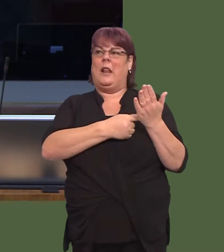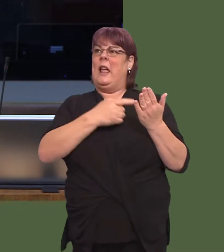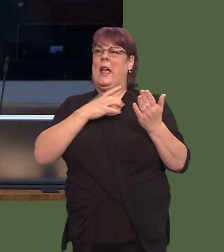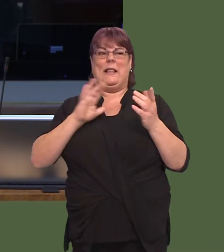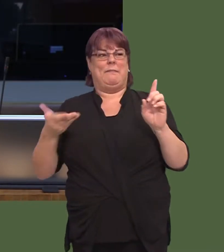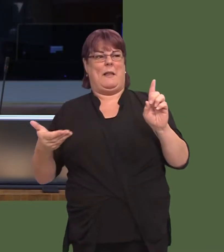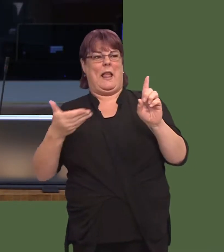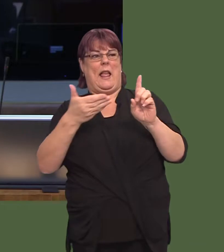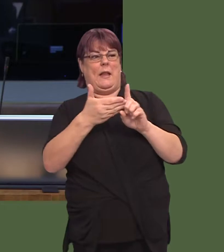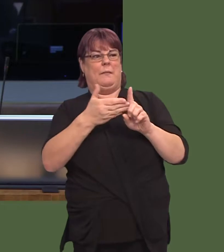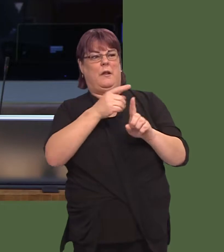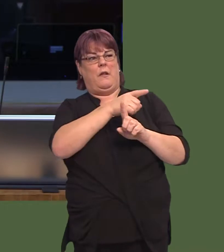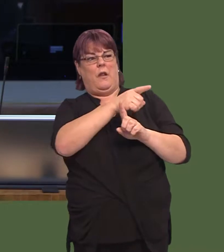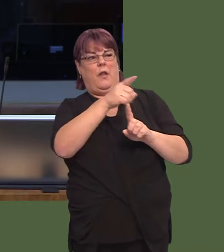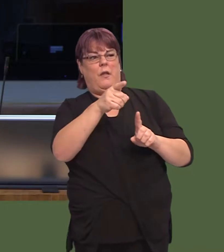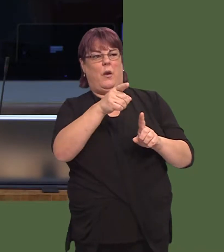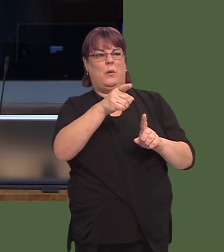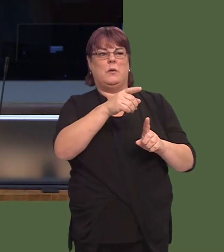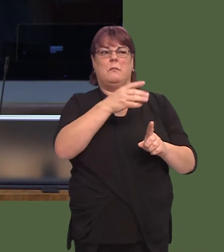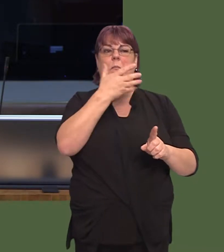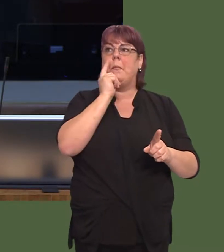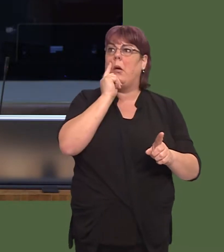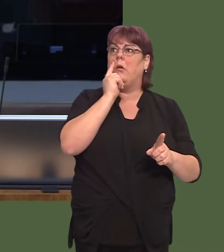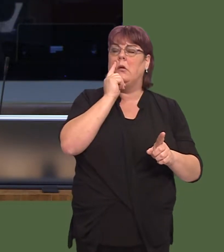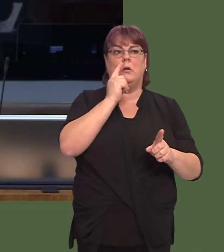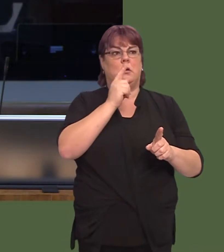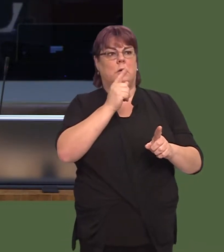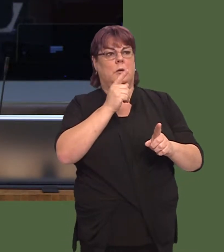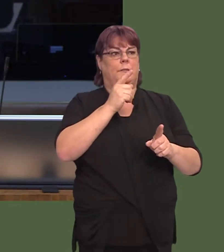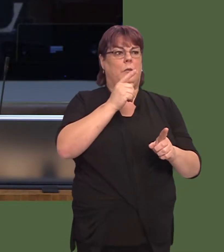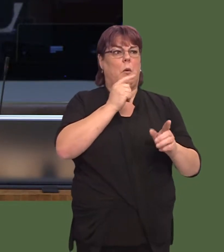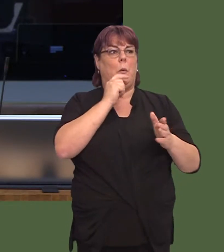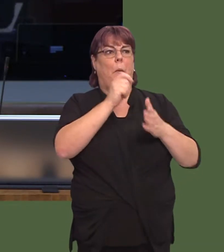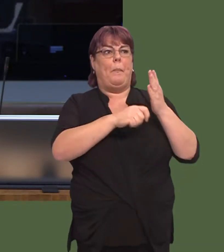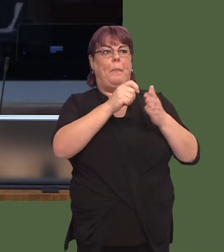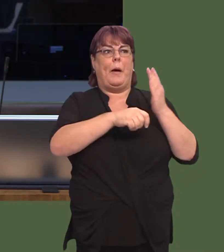that are consumed in disproportionate measures by people on low incomes.